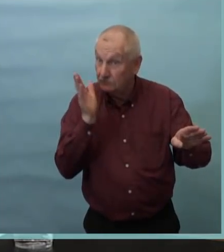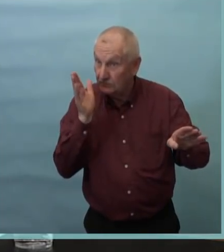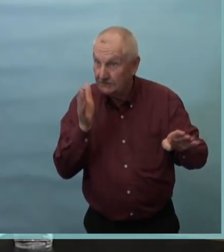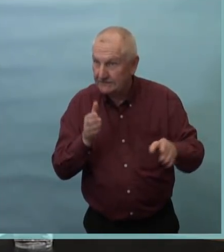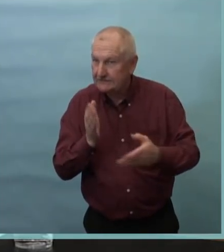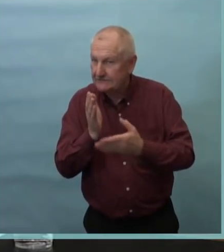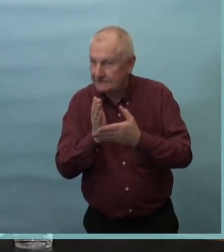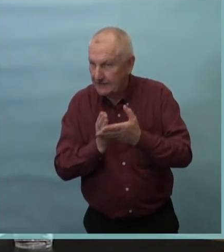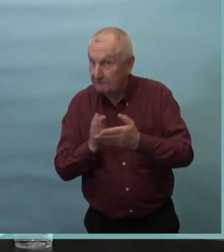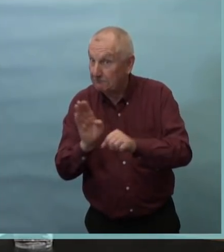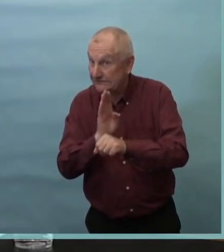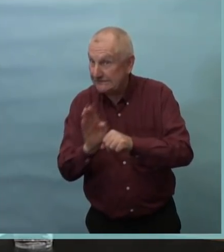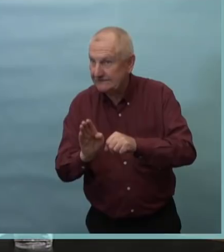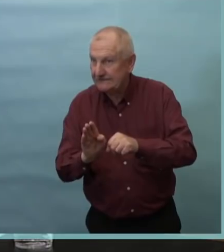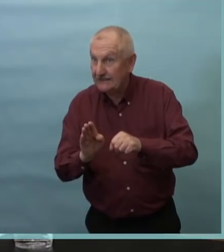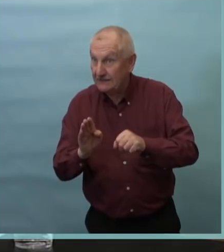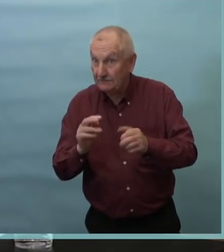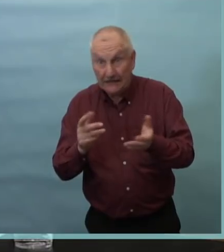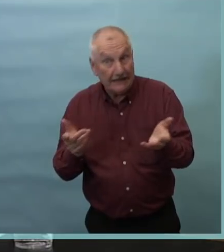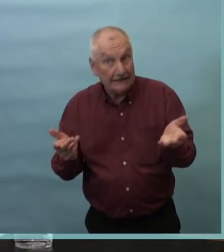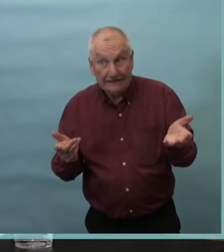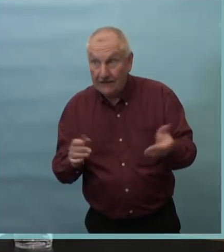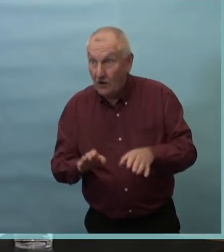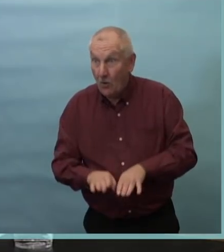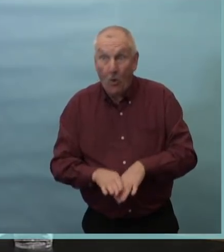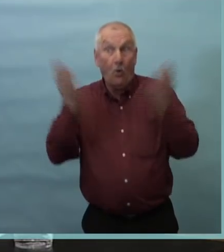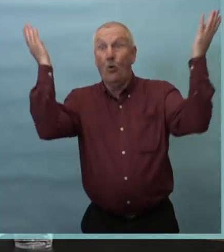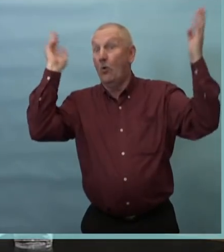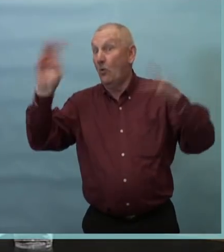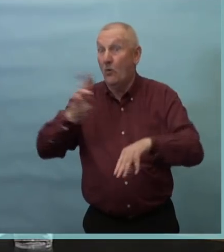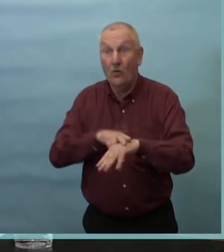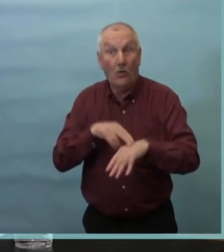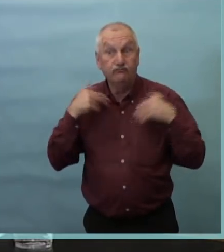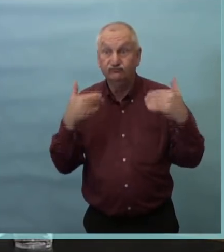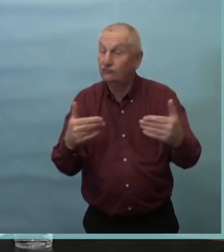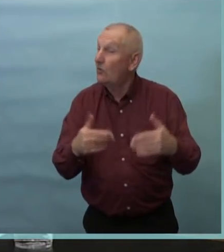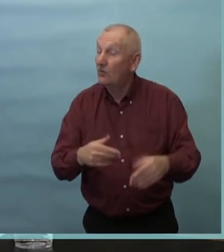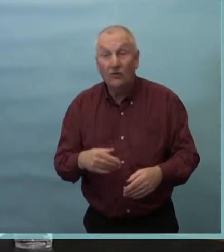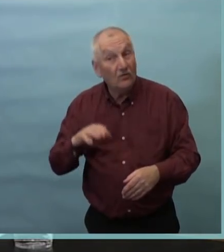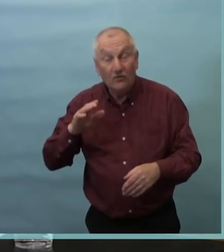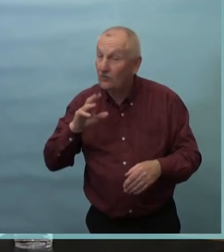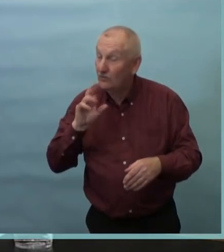normal there'll be a number of restrictions on that but you know it's